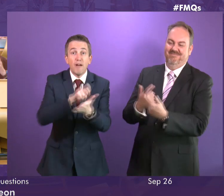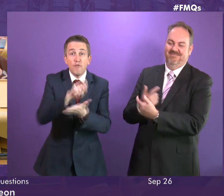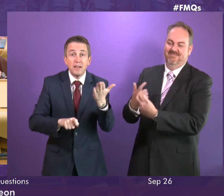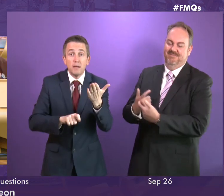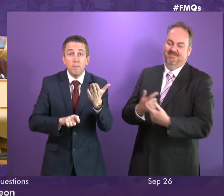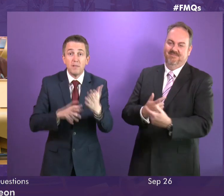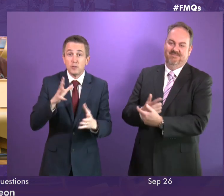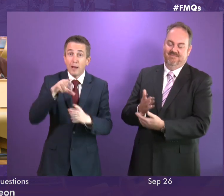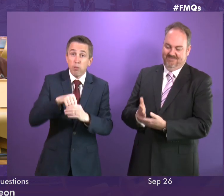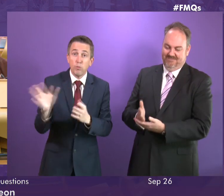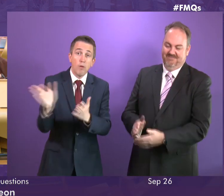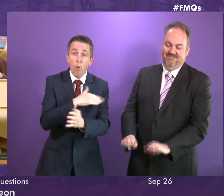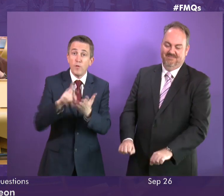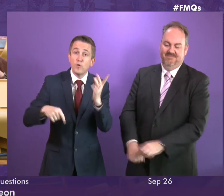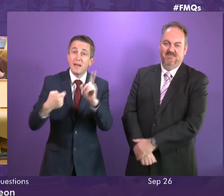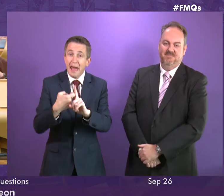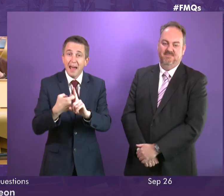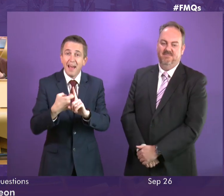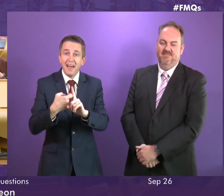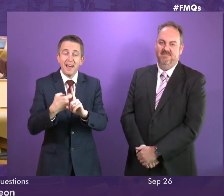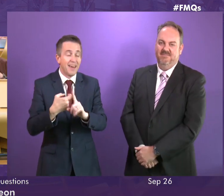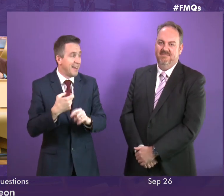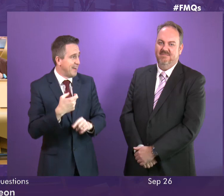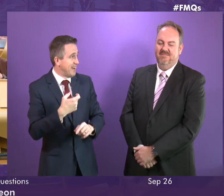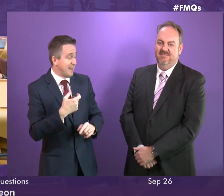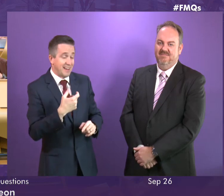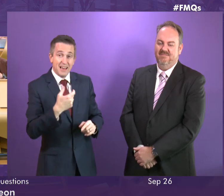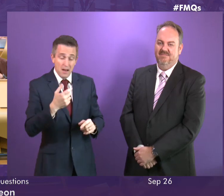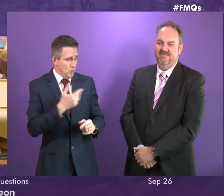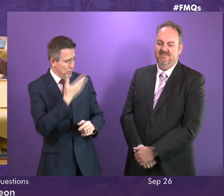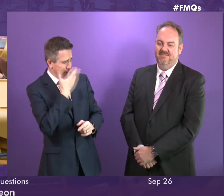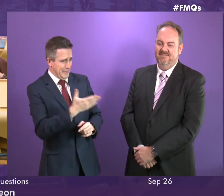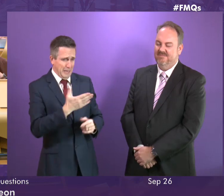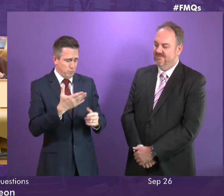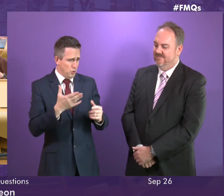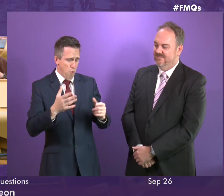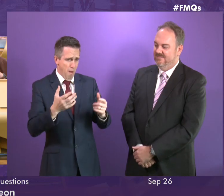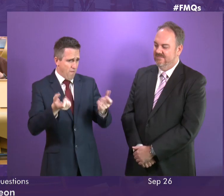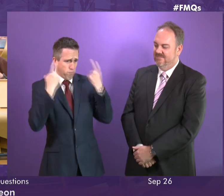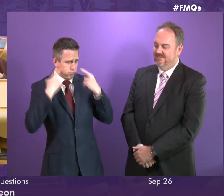the whole of the UK. He also seems to have missed all that has changed in the five years